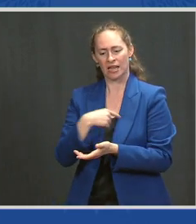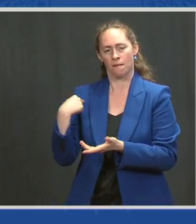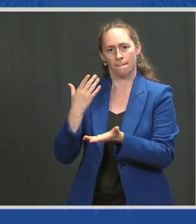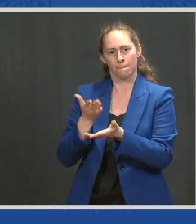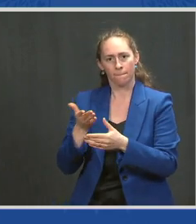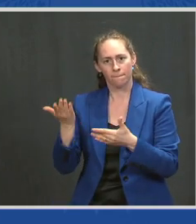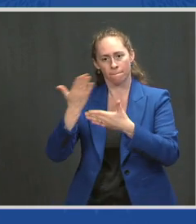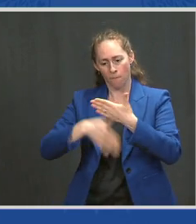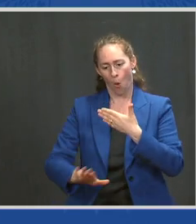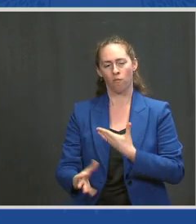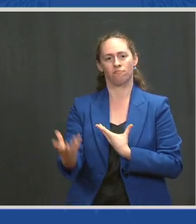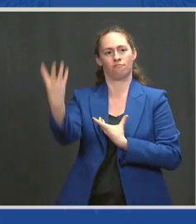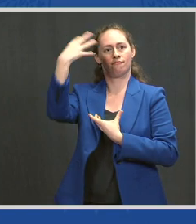And we yield them to a government.